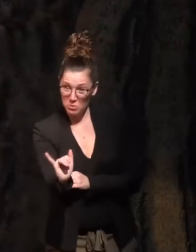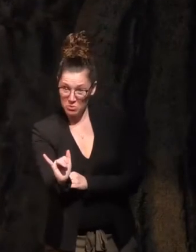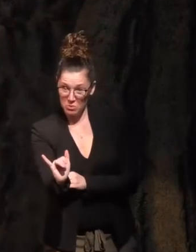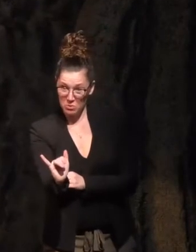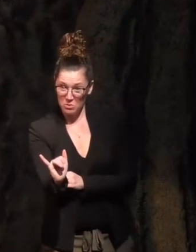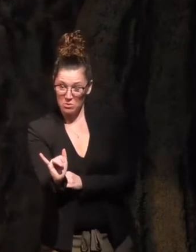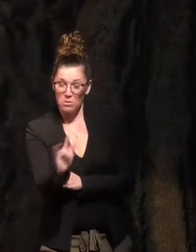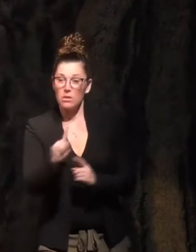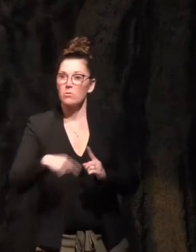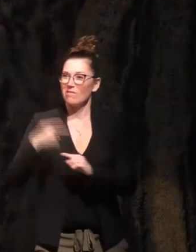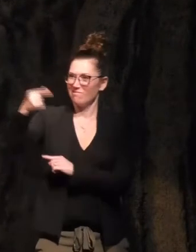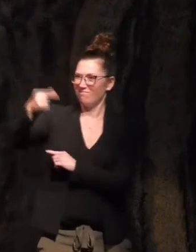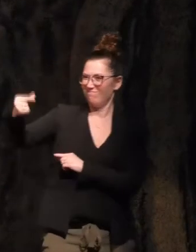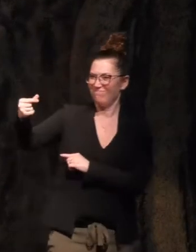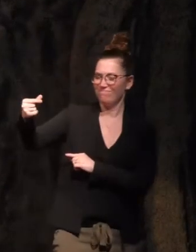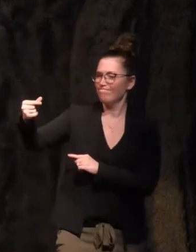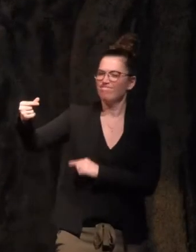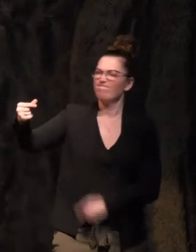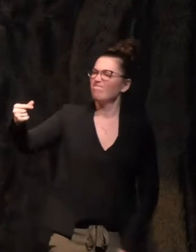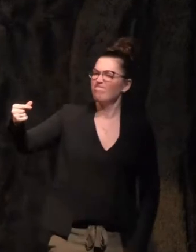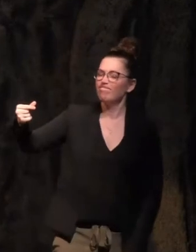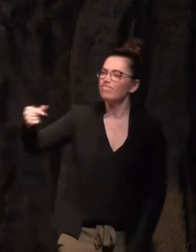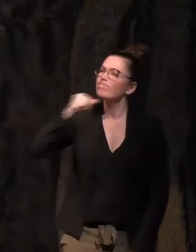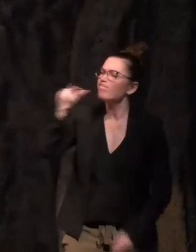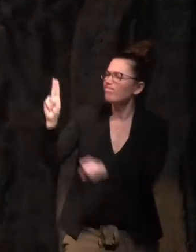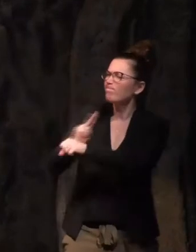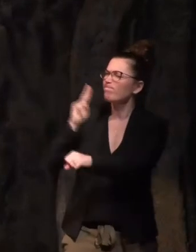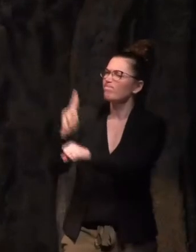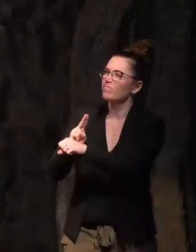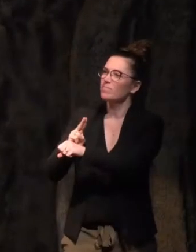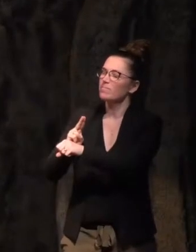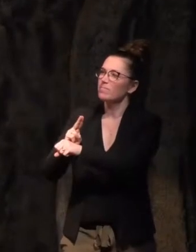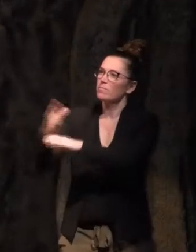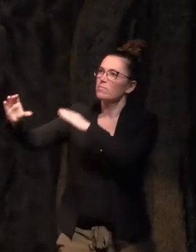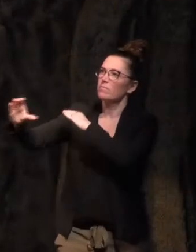is not using it as part of a relatively painless way to occupy the moral high ground